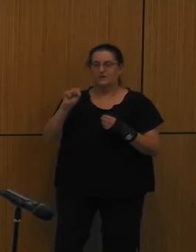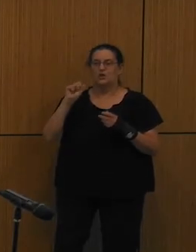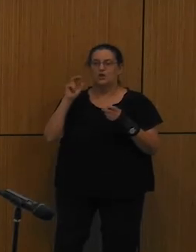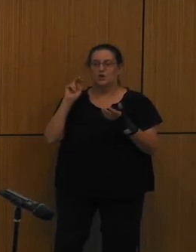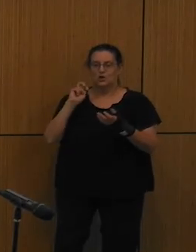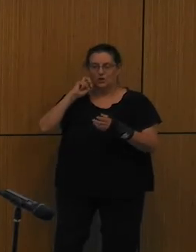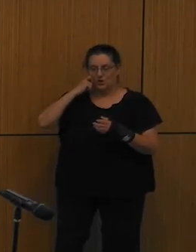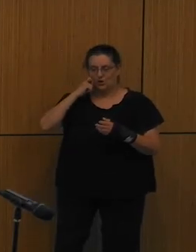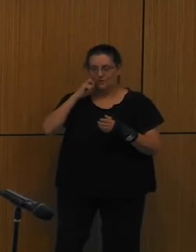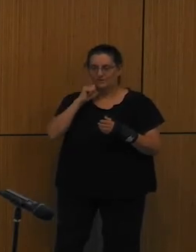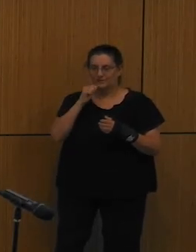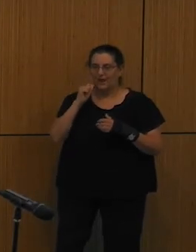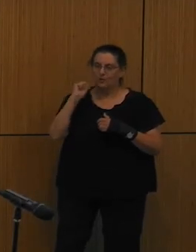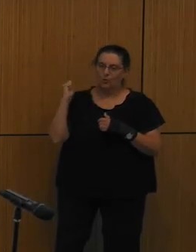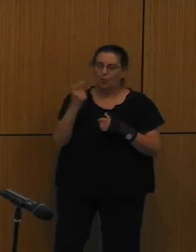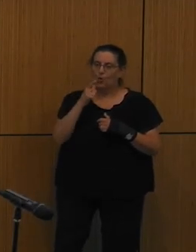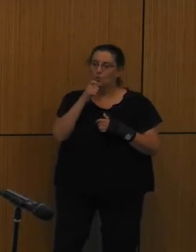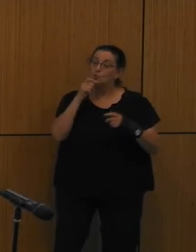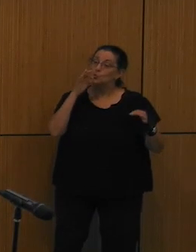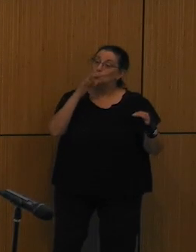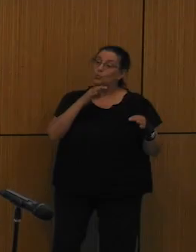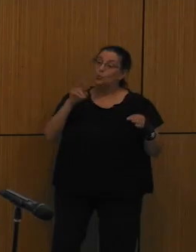And so let's bring that up.